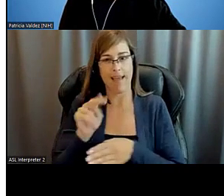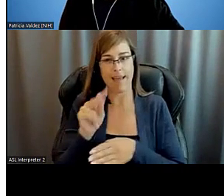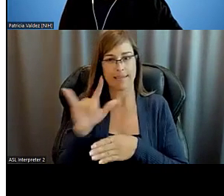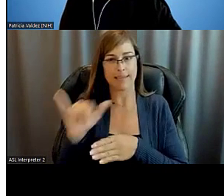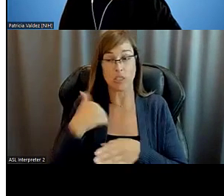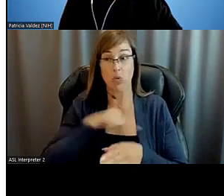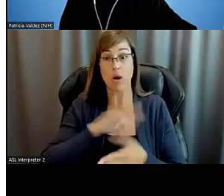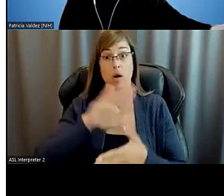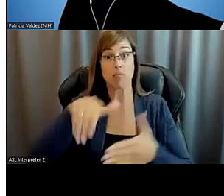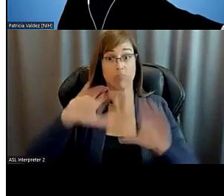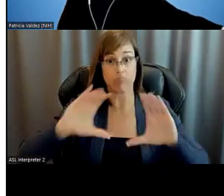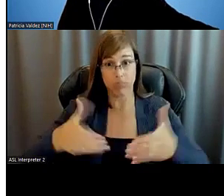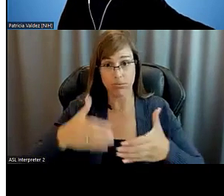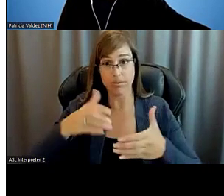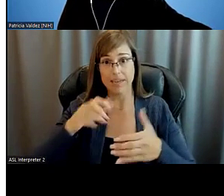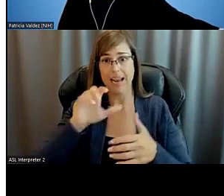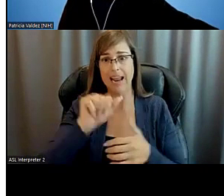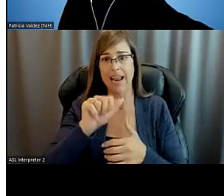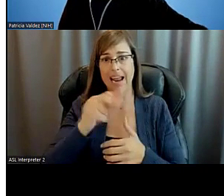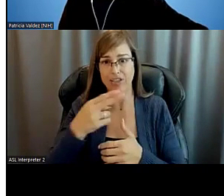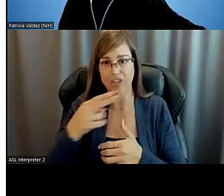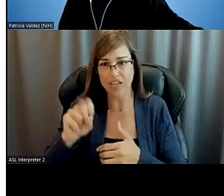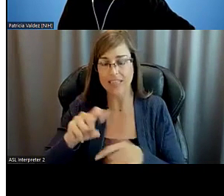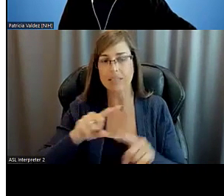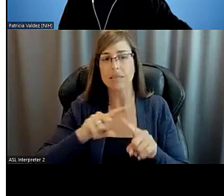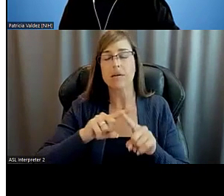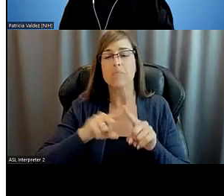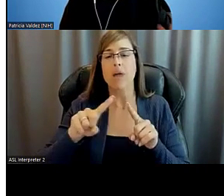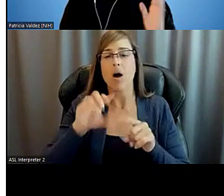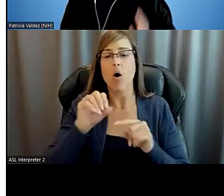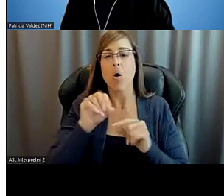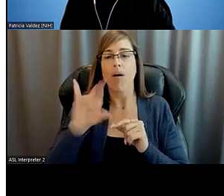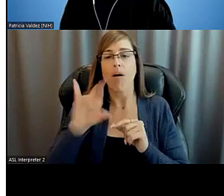but ORI is in a different place, different office than the NIH.